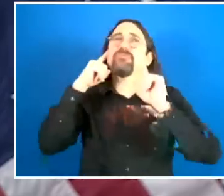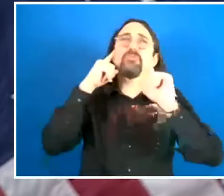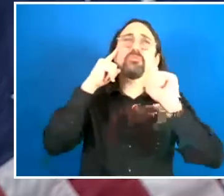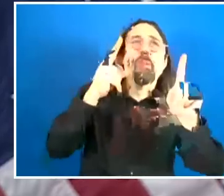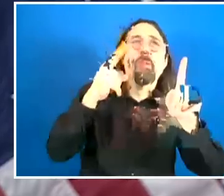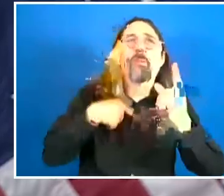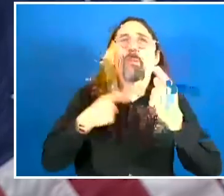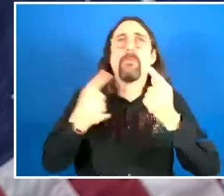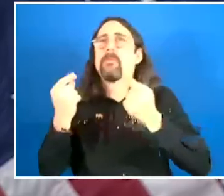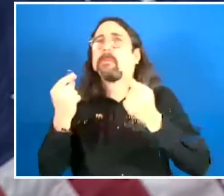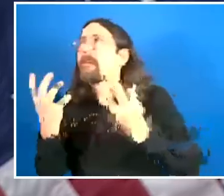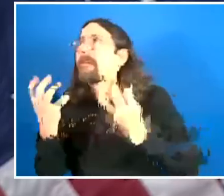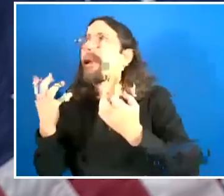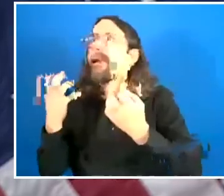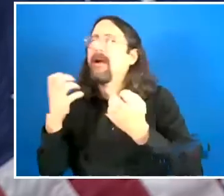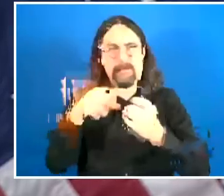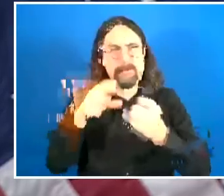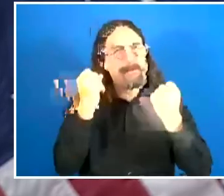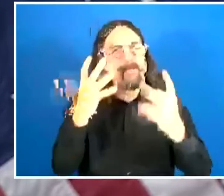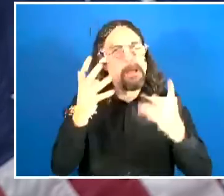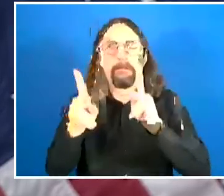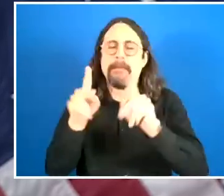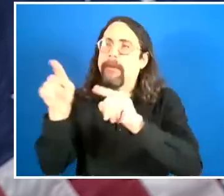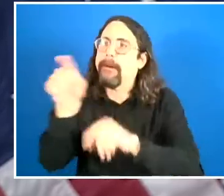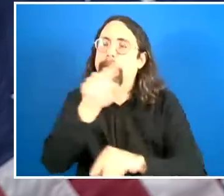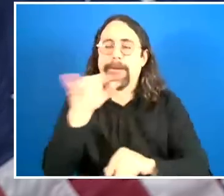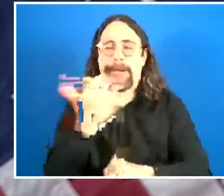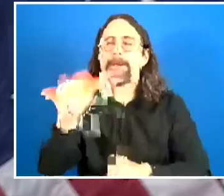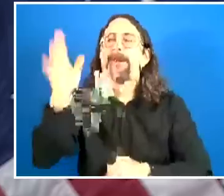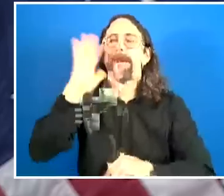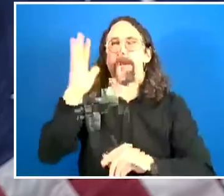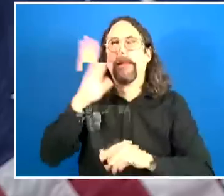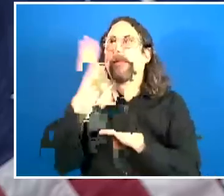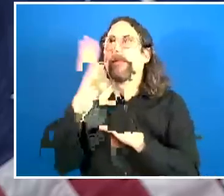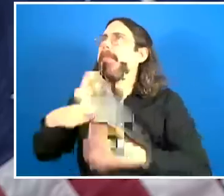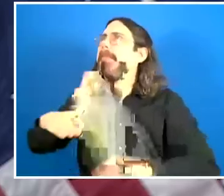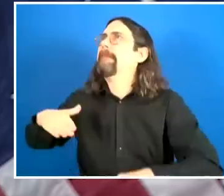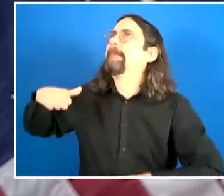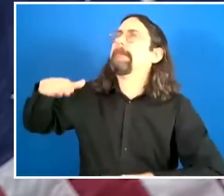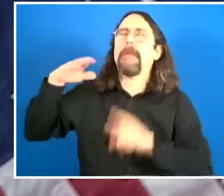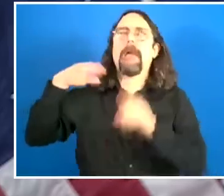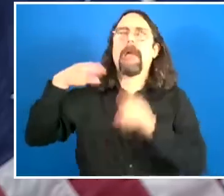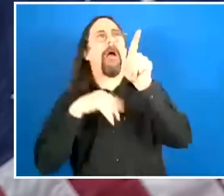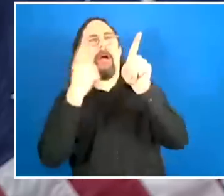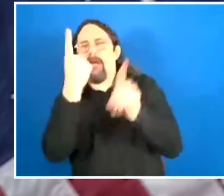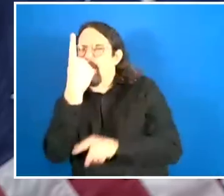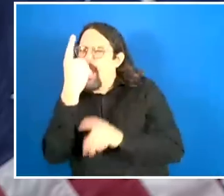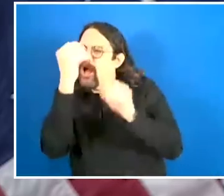DIDN'T HAVE A SENSE OF GOAL, BUT ONE TEACHER, ONE EDUCATOR GAVE THEM THAT HOPE, THAT CONFIDENCE,